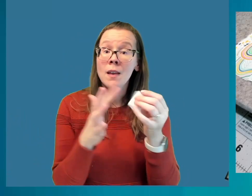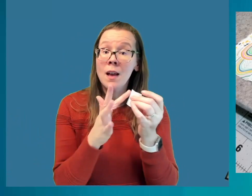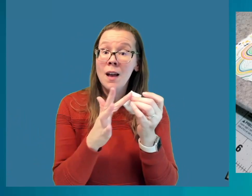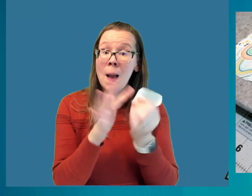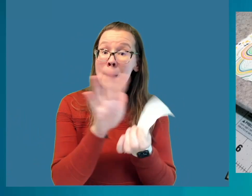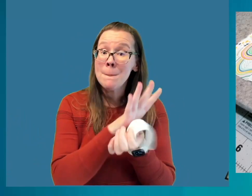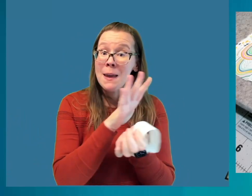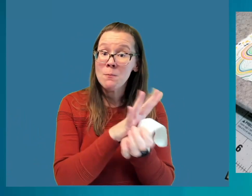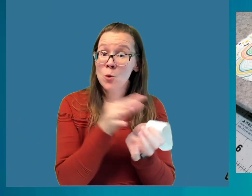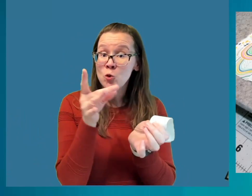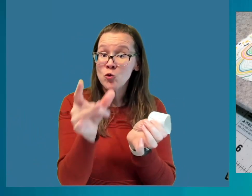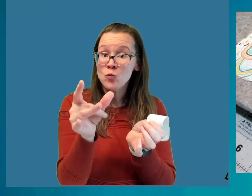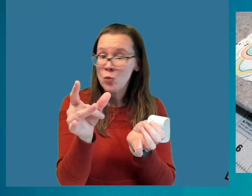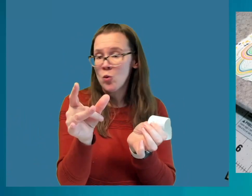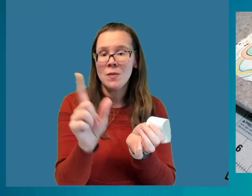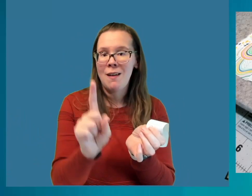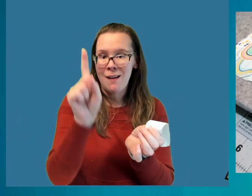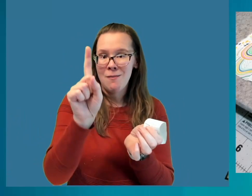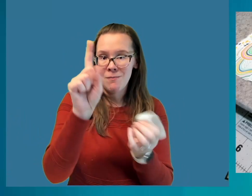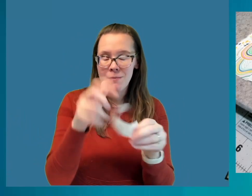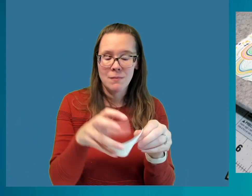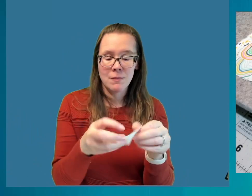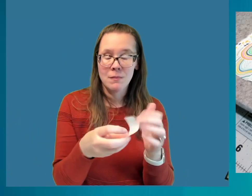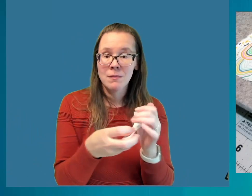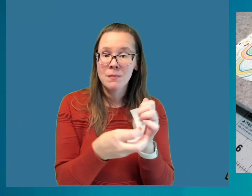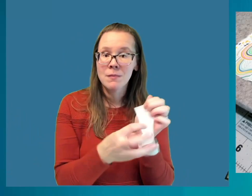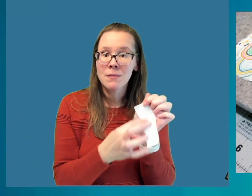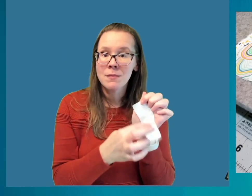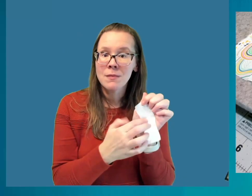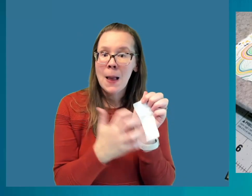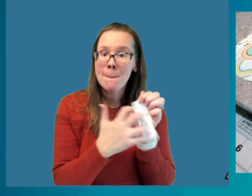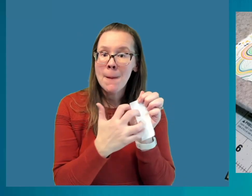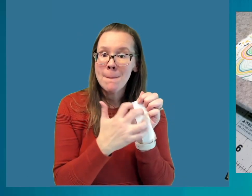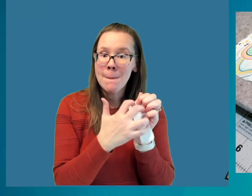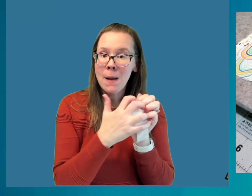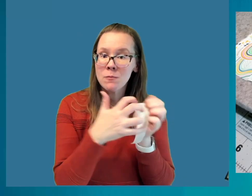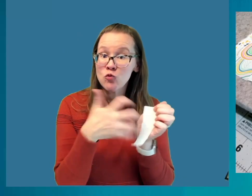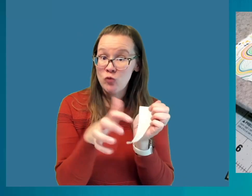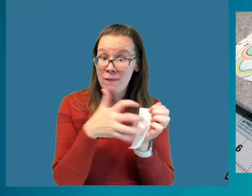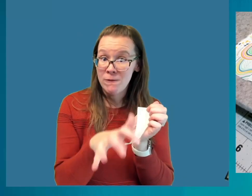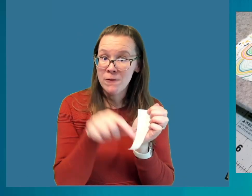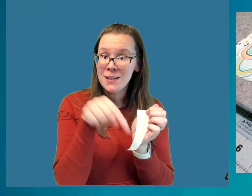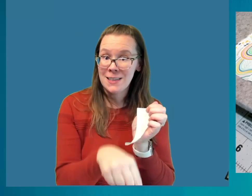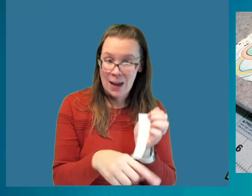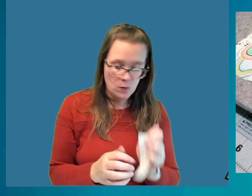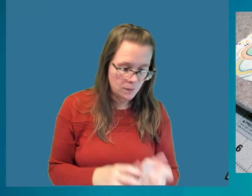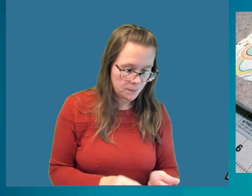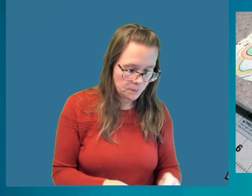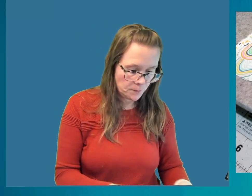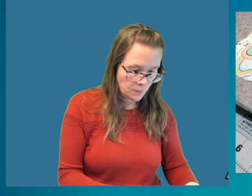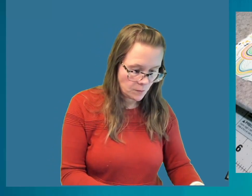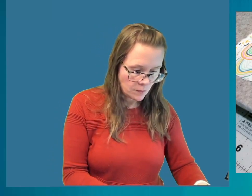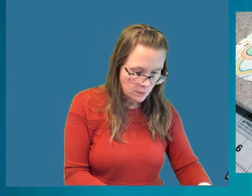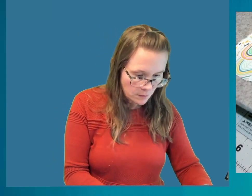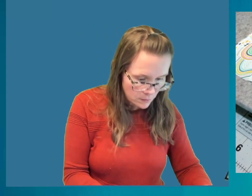ahead and put my letters down, and you want the rough side that has the glue to go down